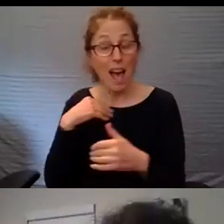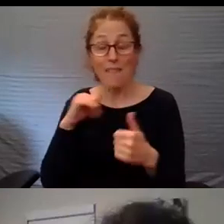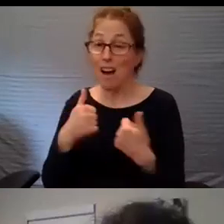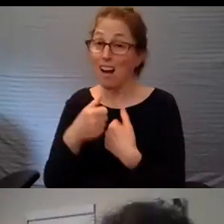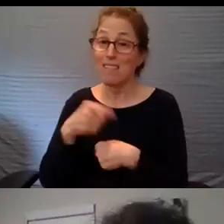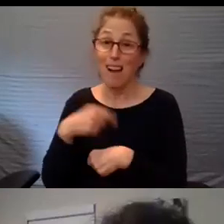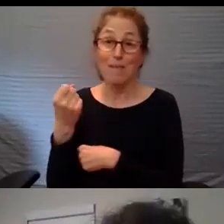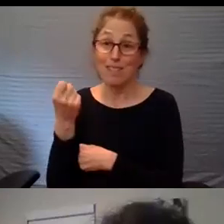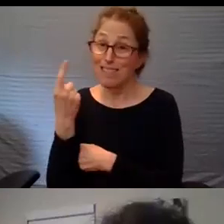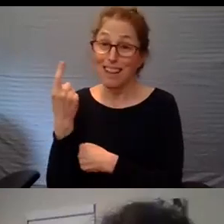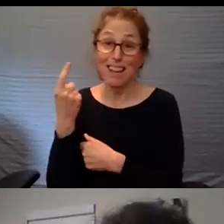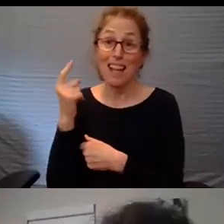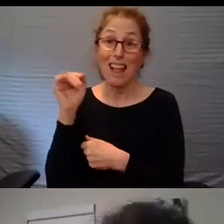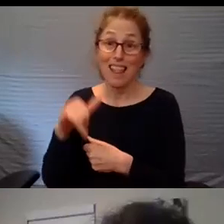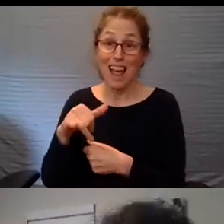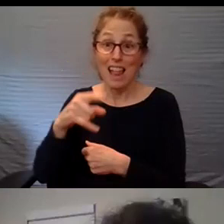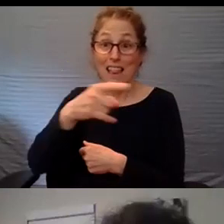with the fact that these experiences are out